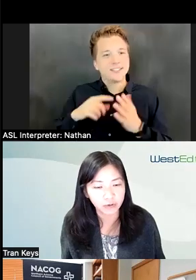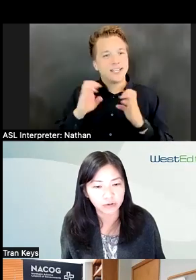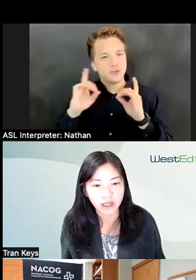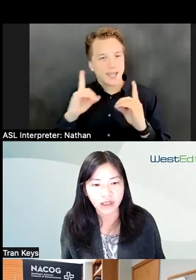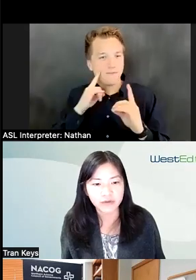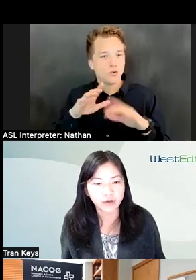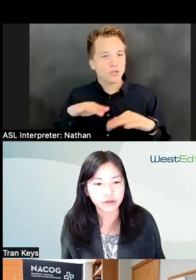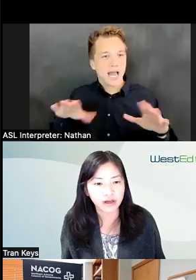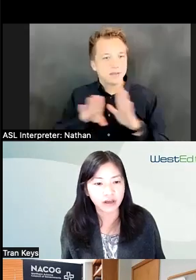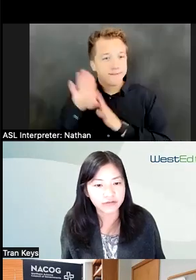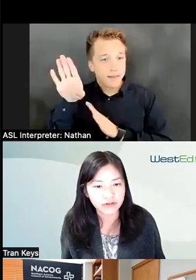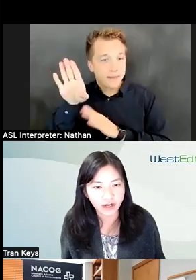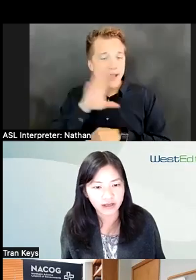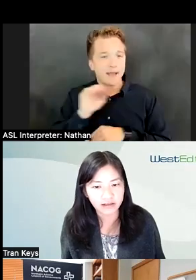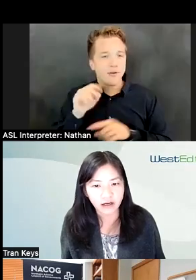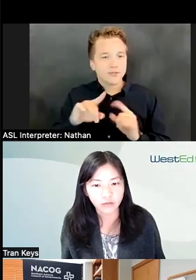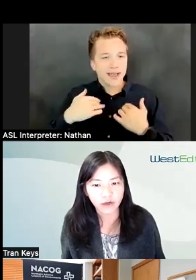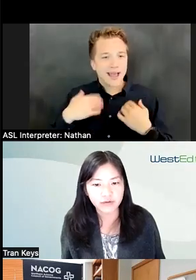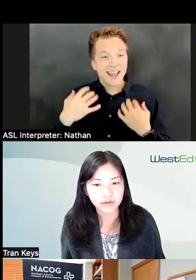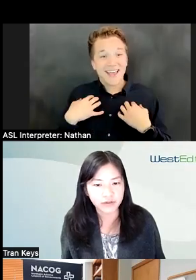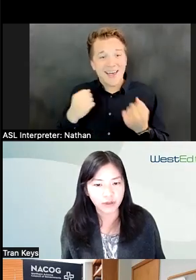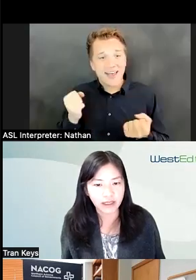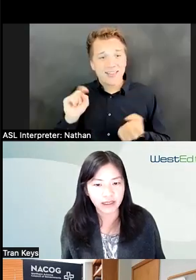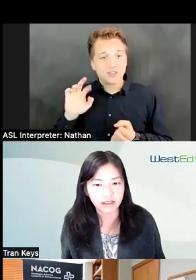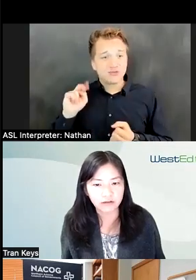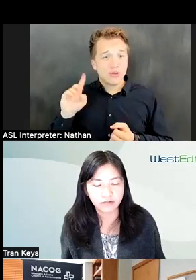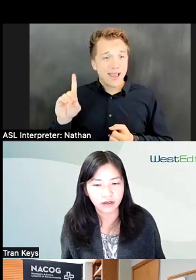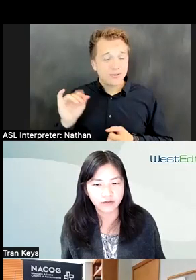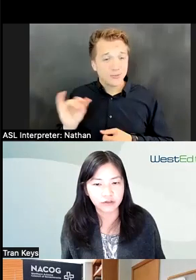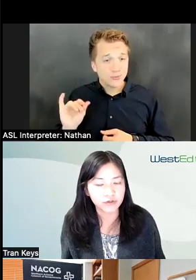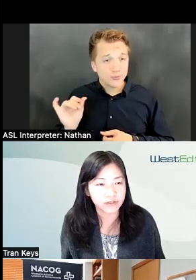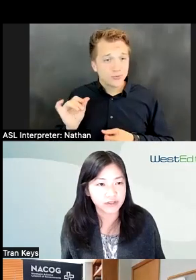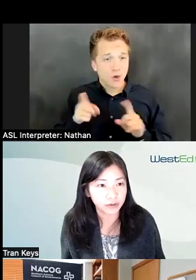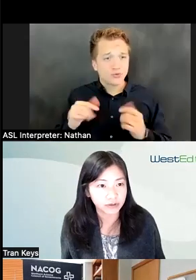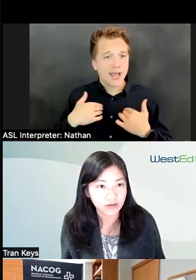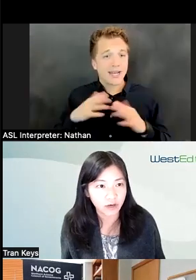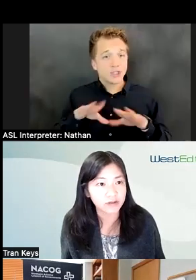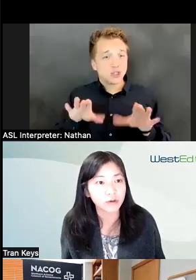example. There was also a health strand. There's also a children with disability strand.